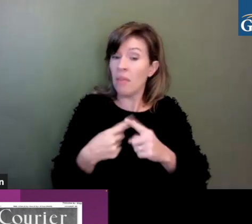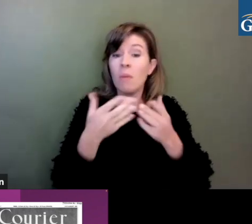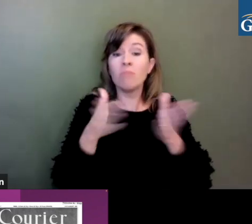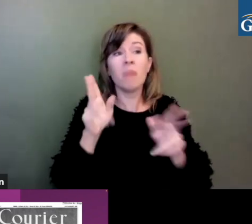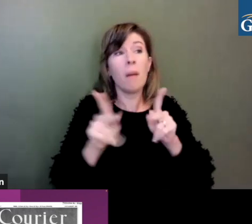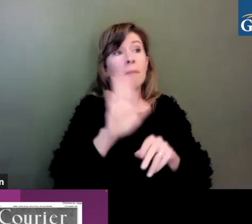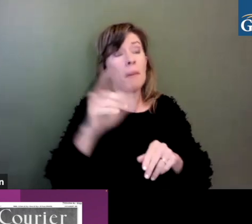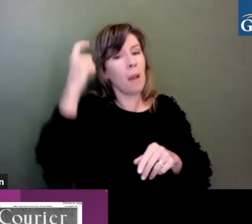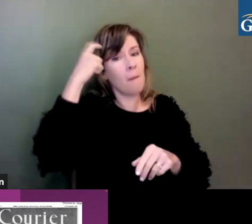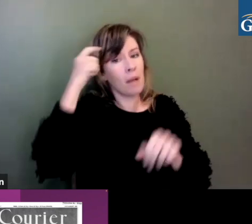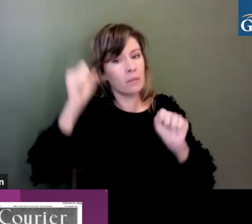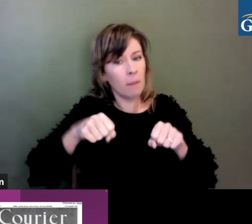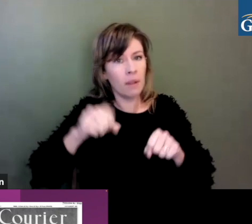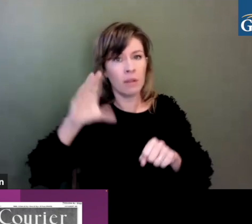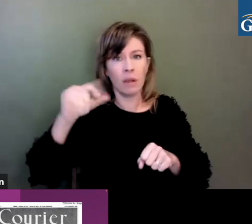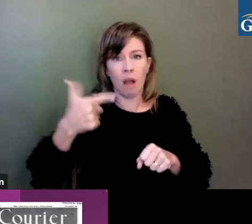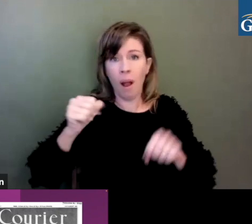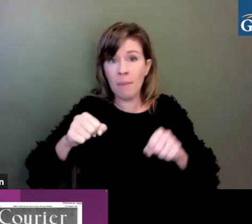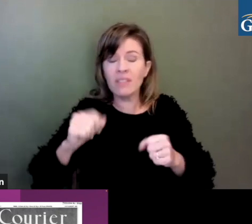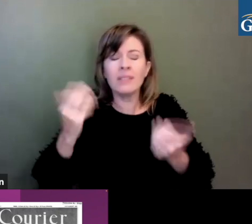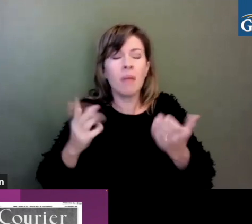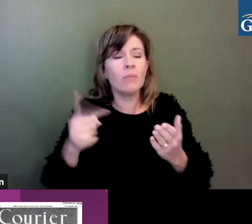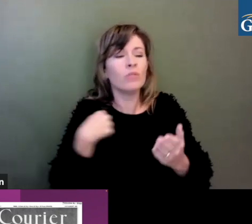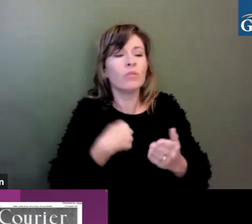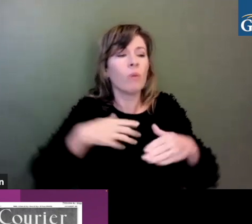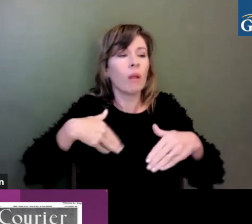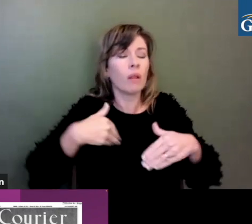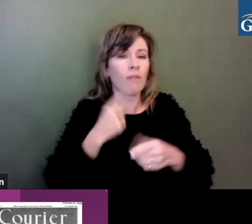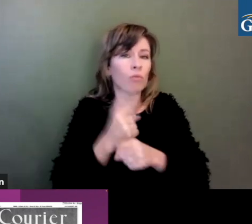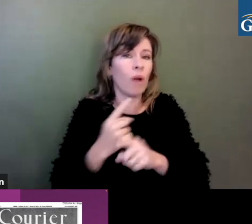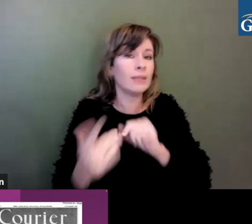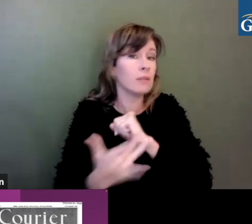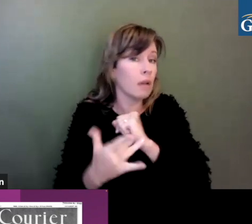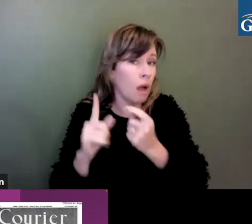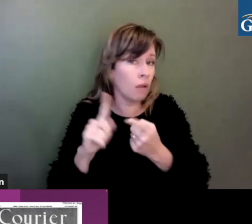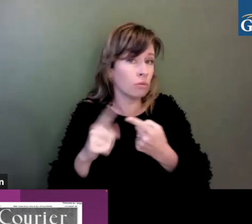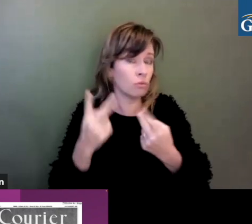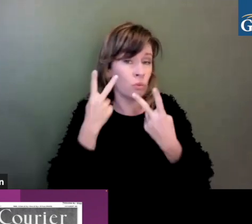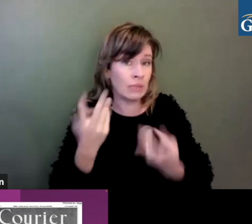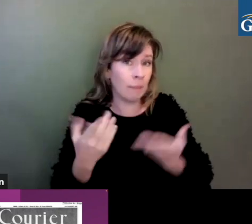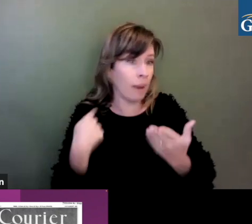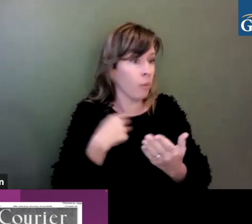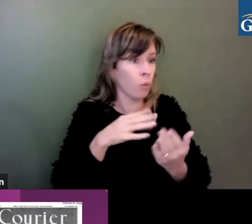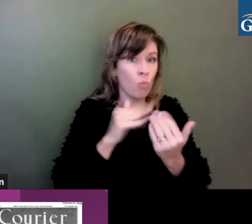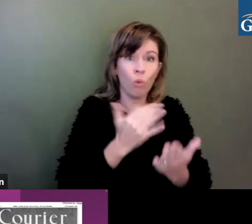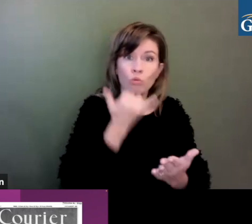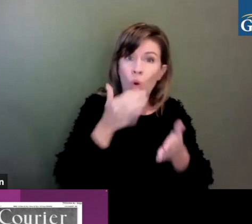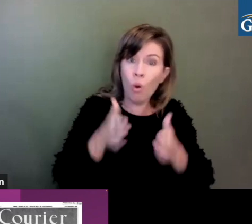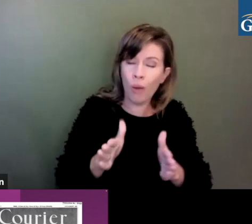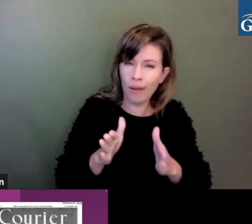technologies to figure that out. Maybe we have just went about this the wrong way. But essentially they didn't want